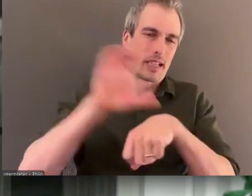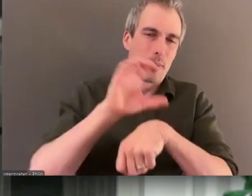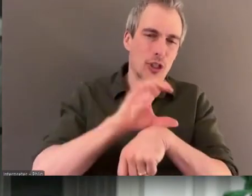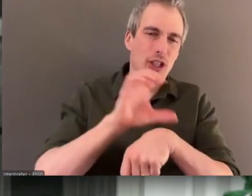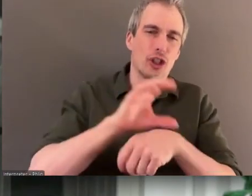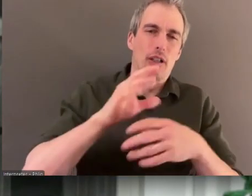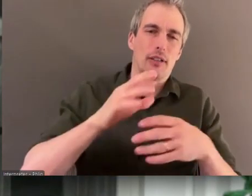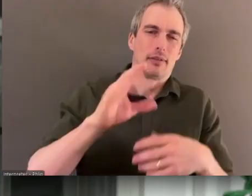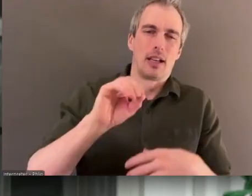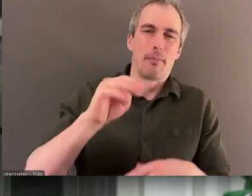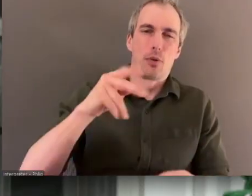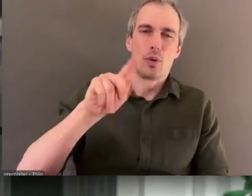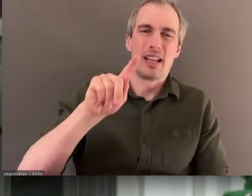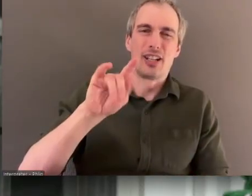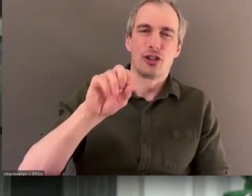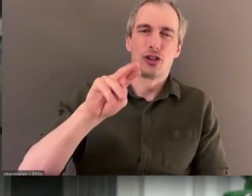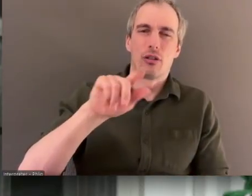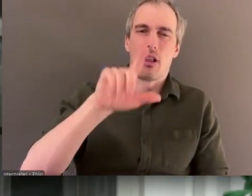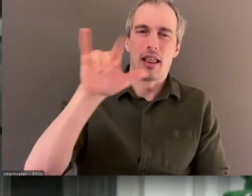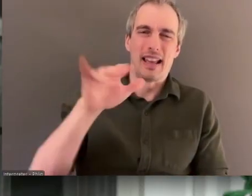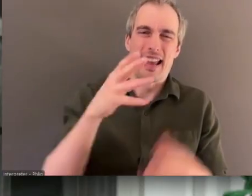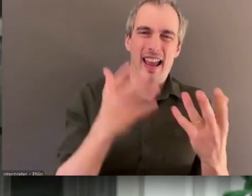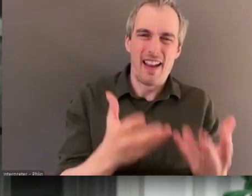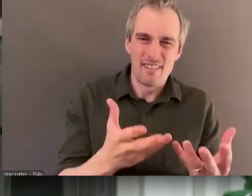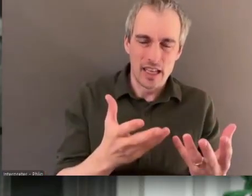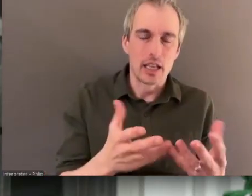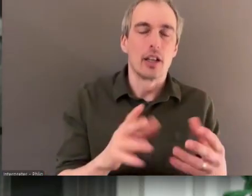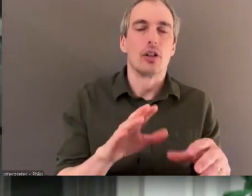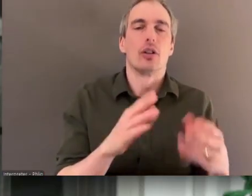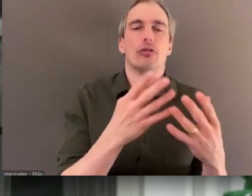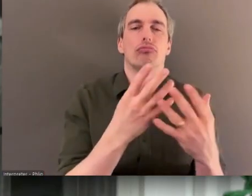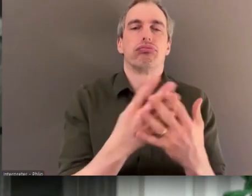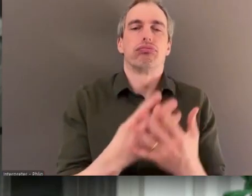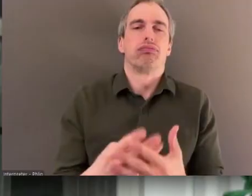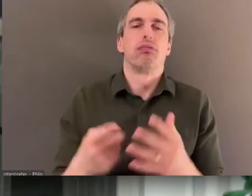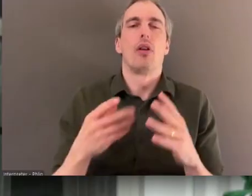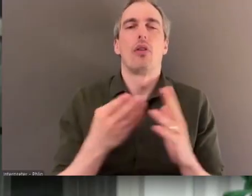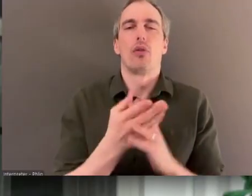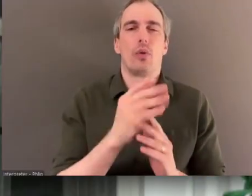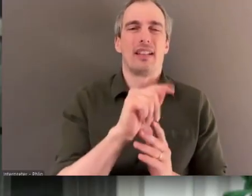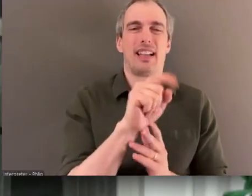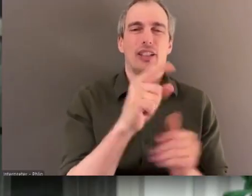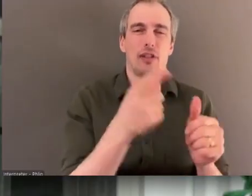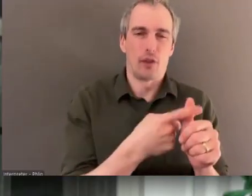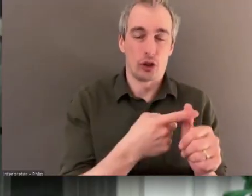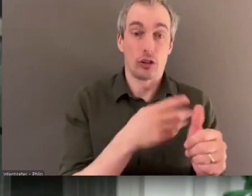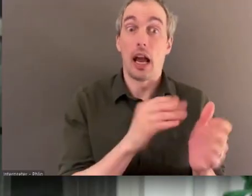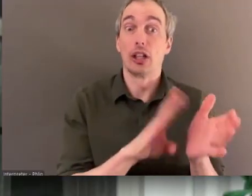larger and larger models to do that. It's cheaper too. Online question.